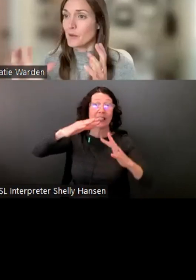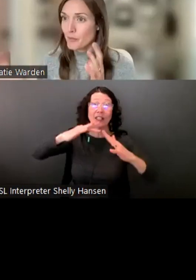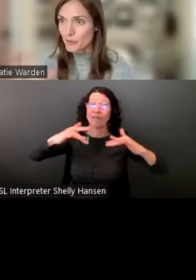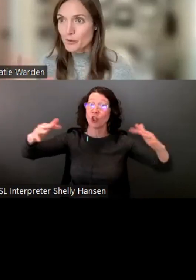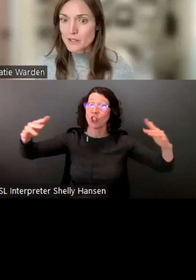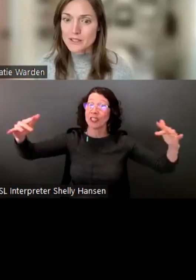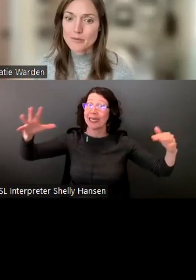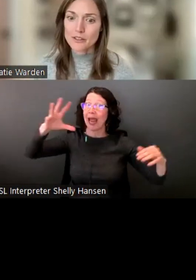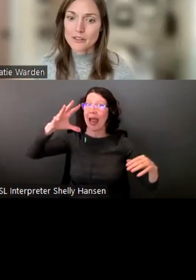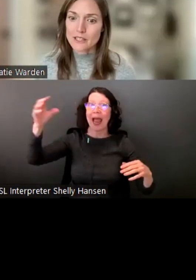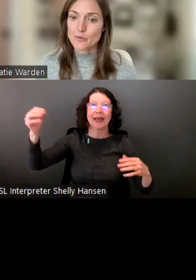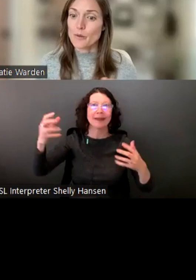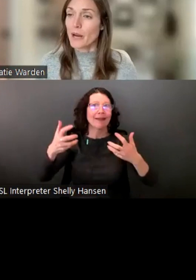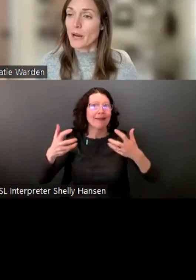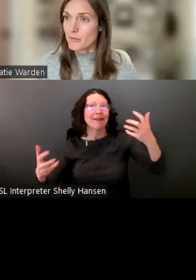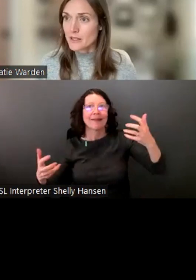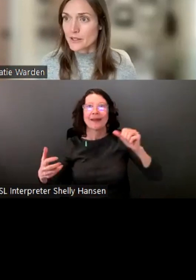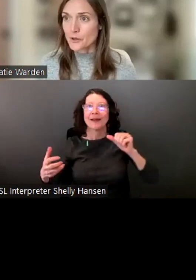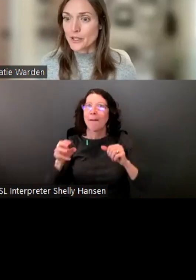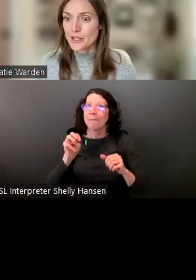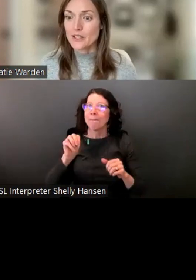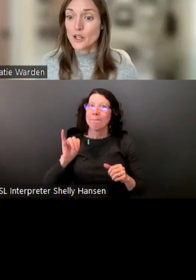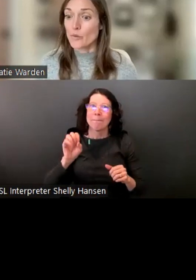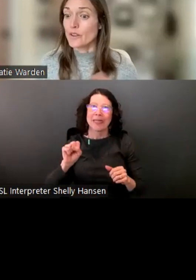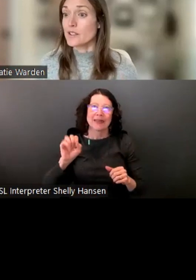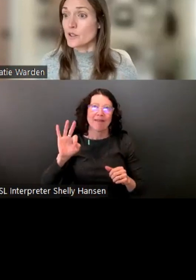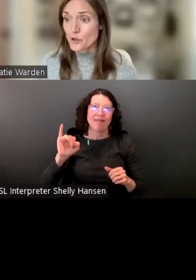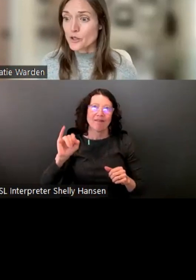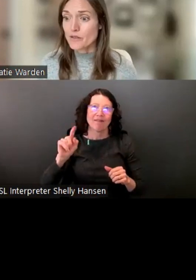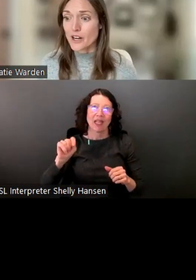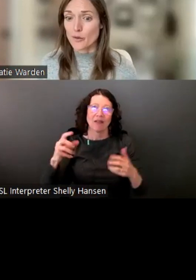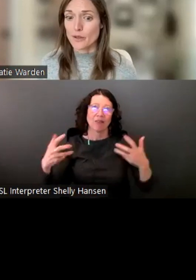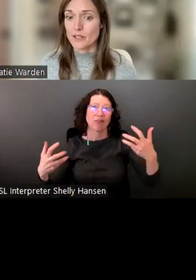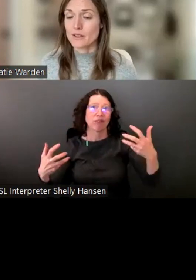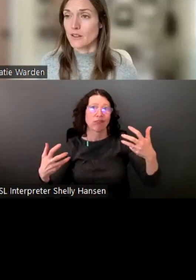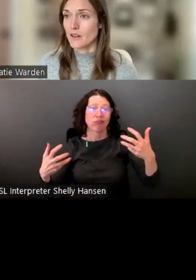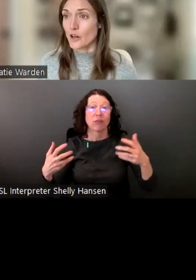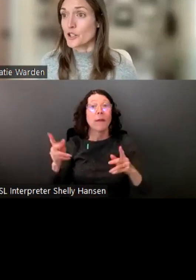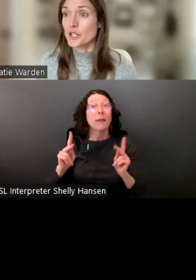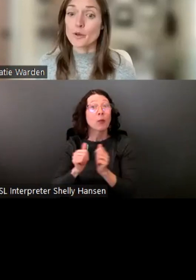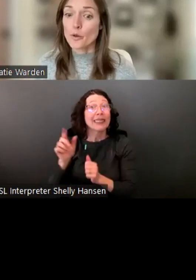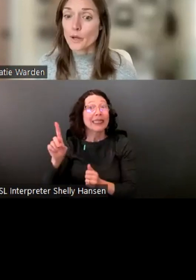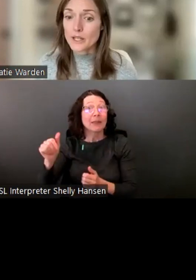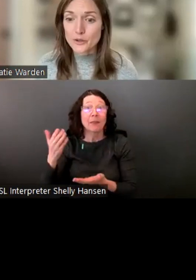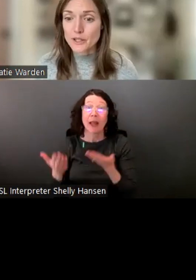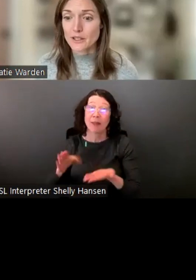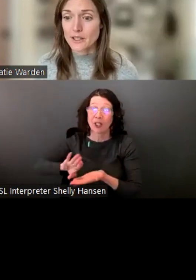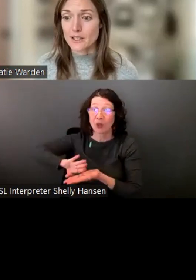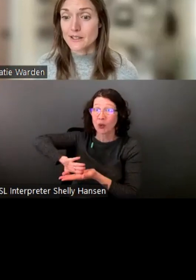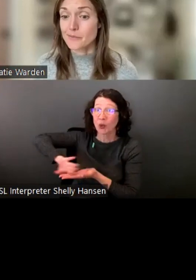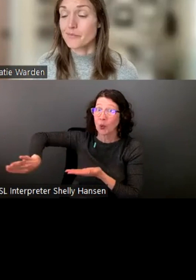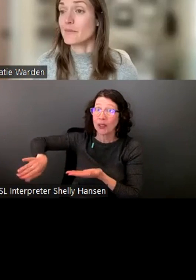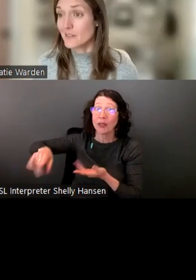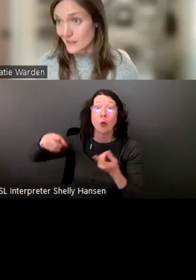that people with disabilities, we might be excluded when the social environment, our typical way of doing things,